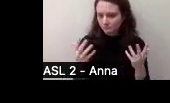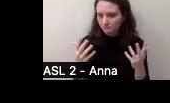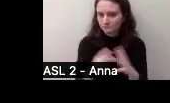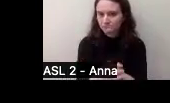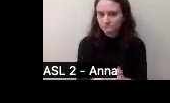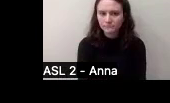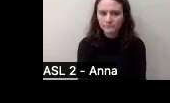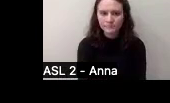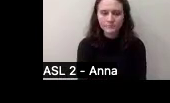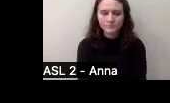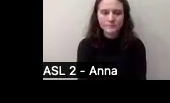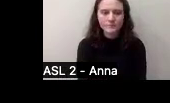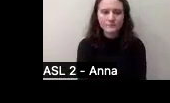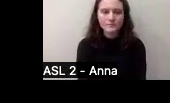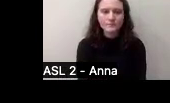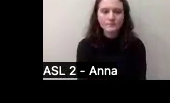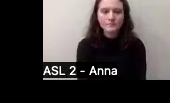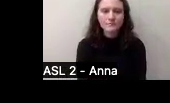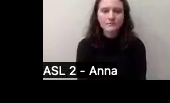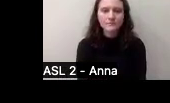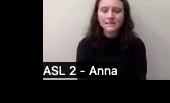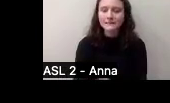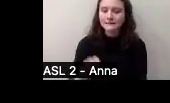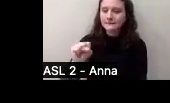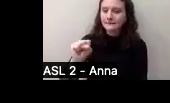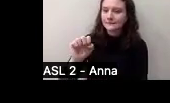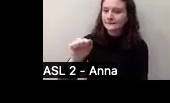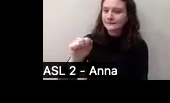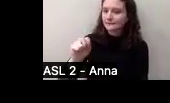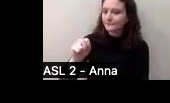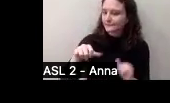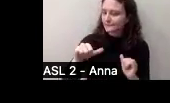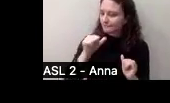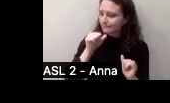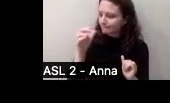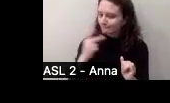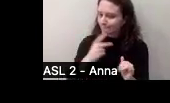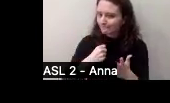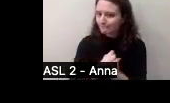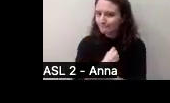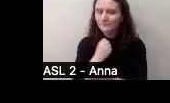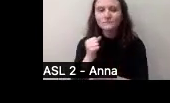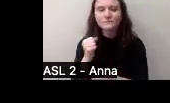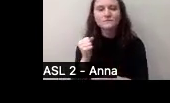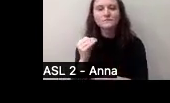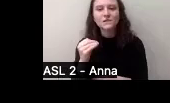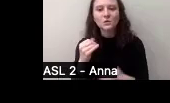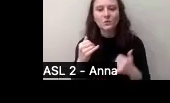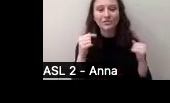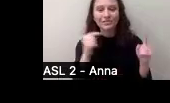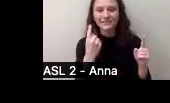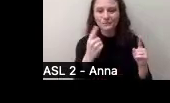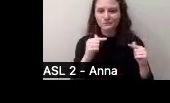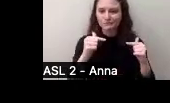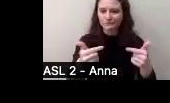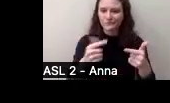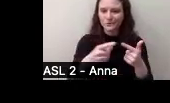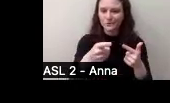So I don't see Sean back, so luckily this is another one that we're going to bounce back to you all, so hopefully while he's logging back on,